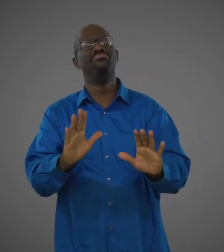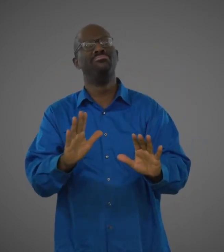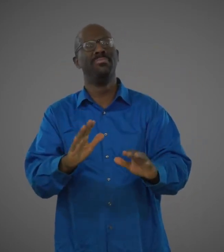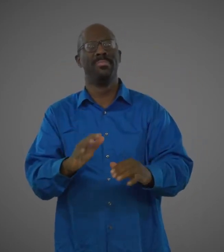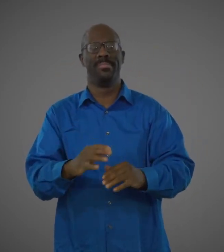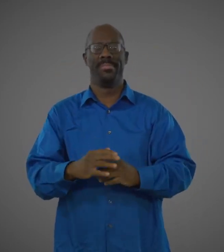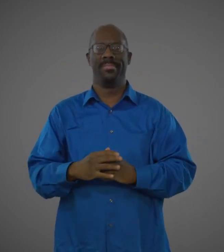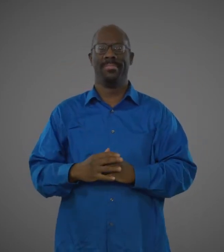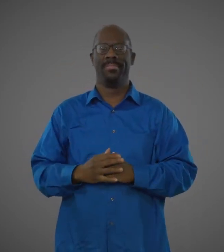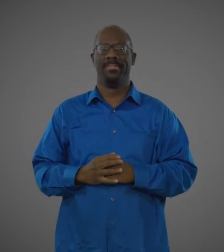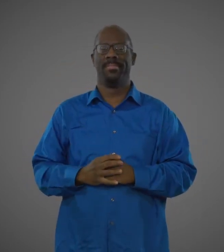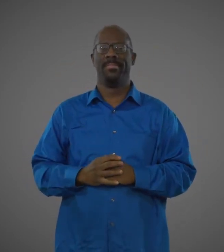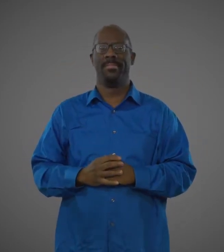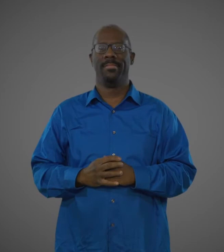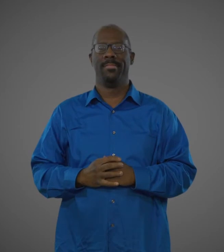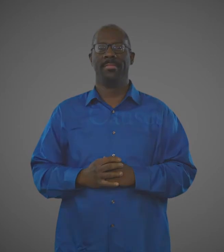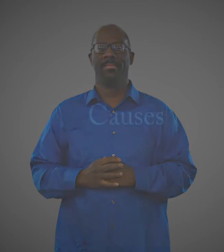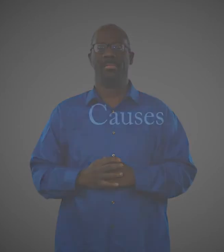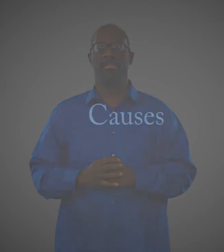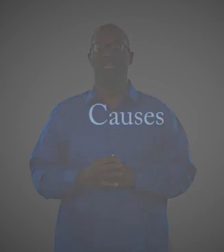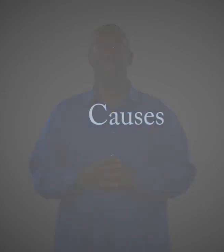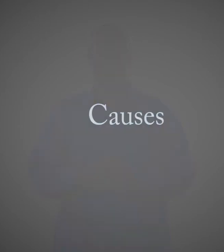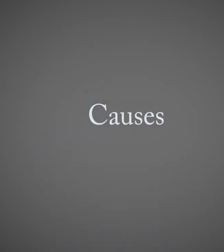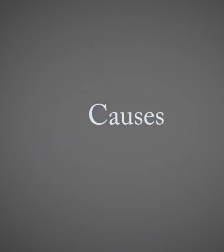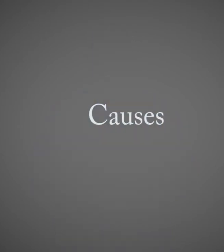This is common and you don't have to worry about it.